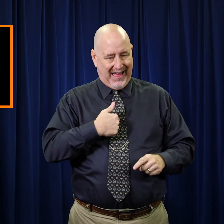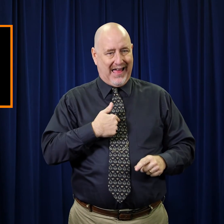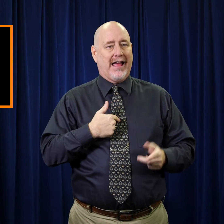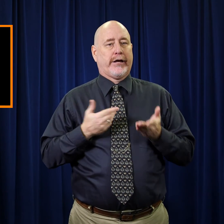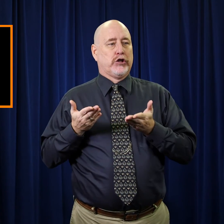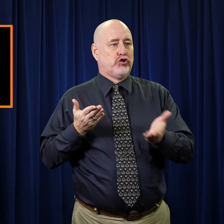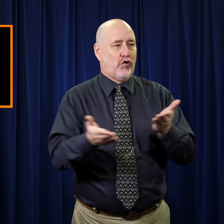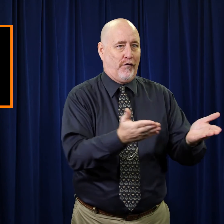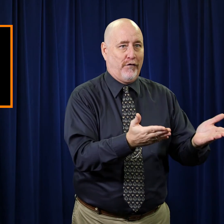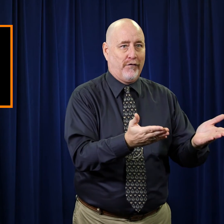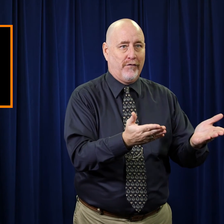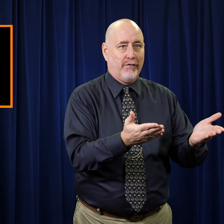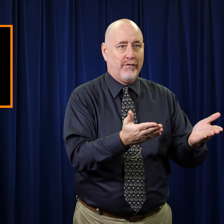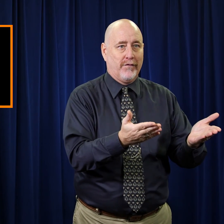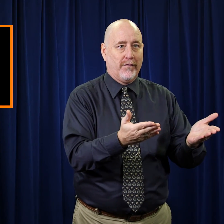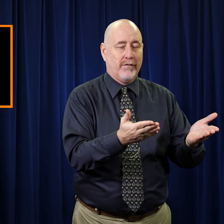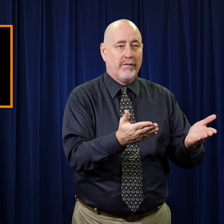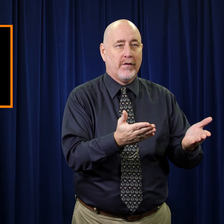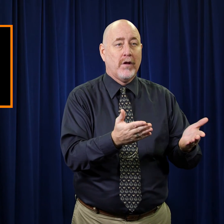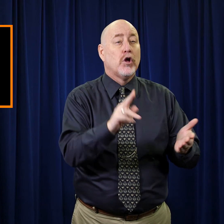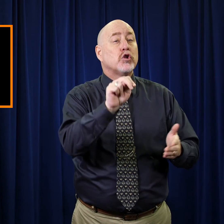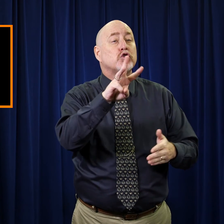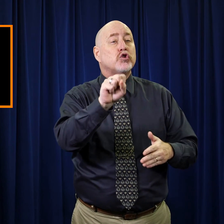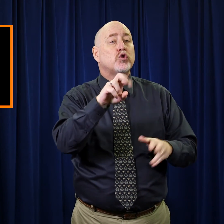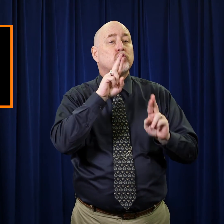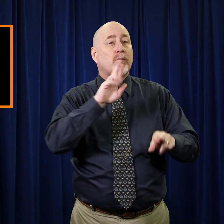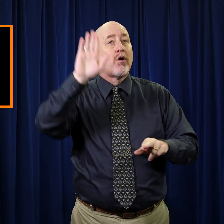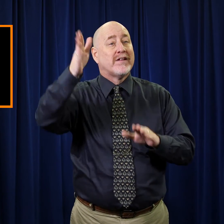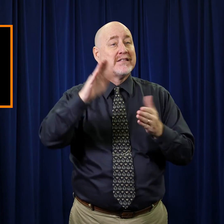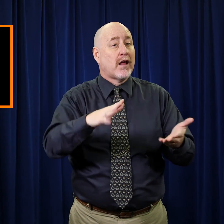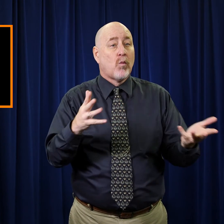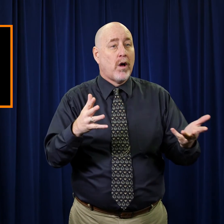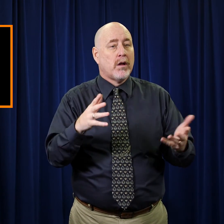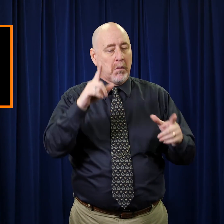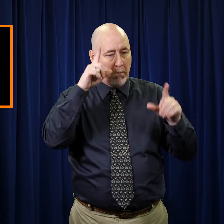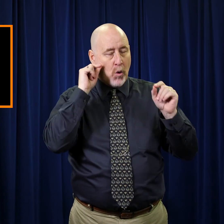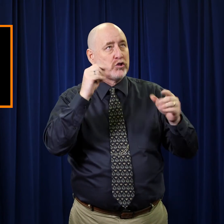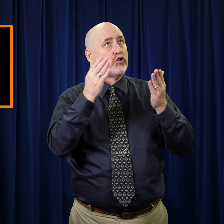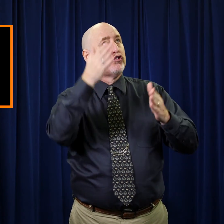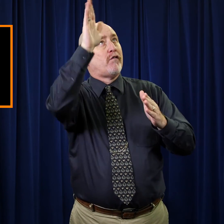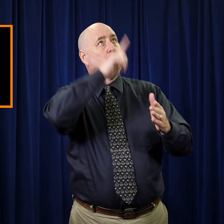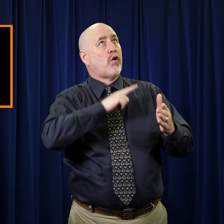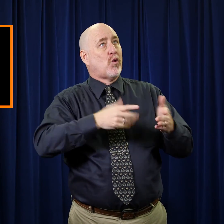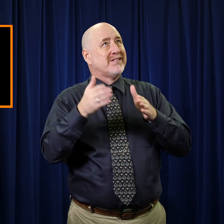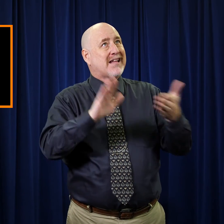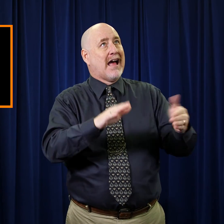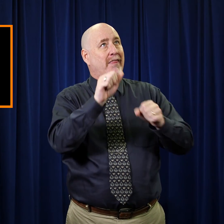but in how many people you can serve. Here's the news report about his death: "So Moses, the servant of the